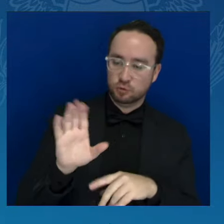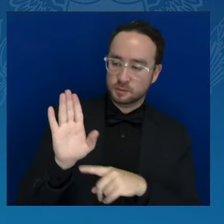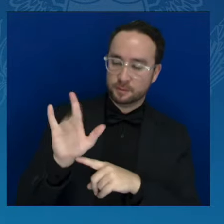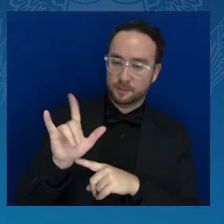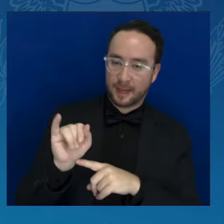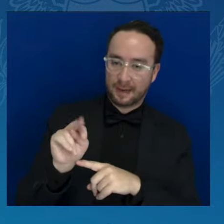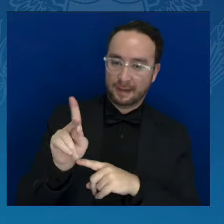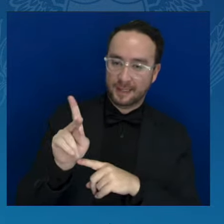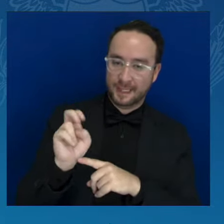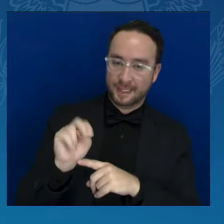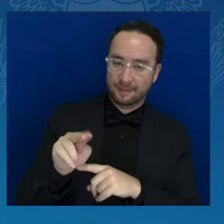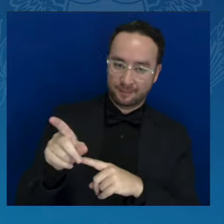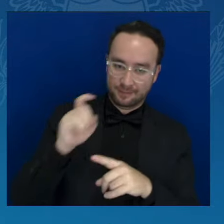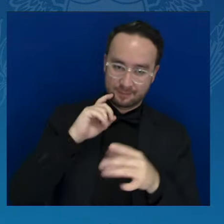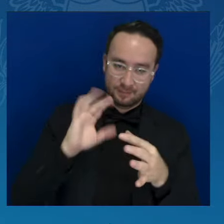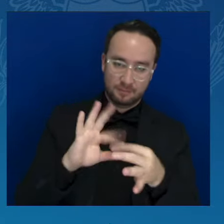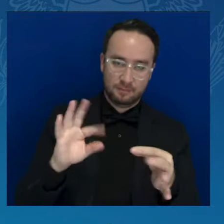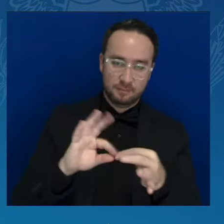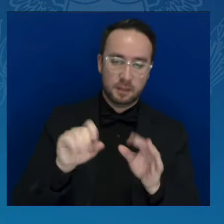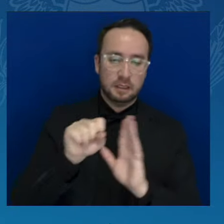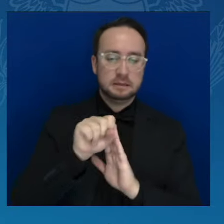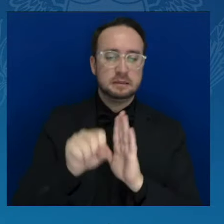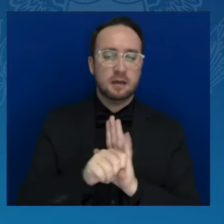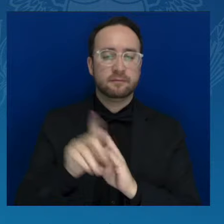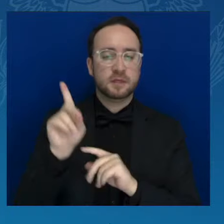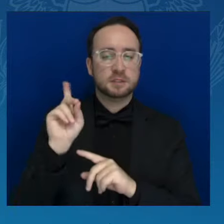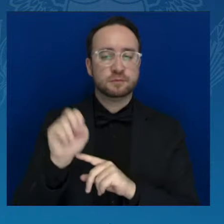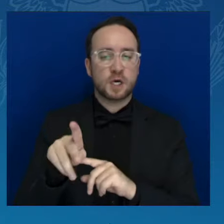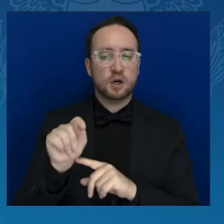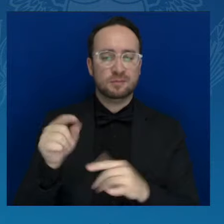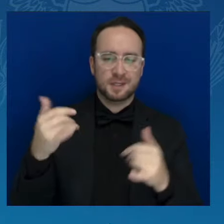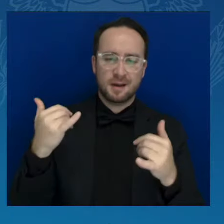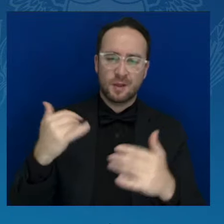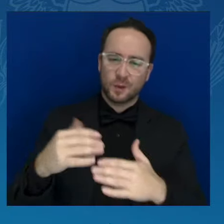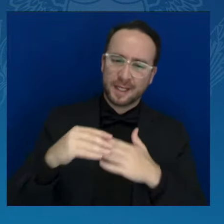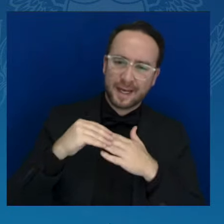because when we are working together with the range of countries represented in this room